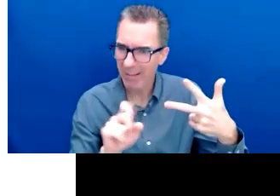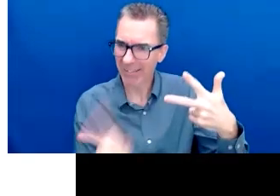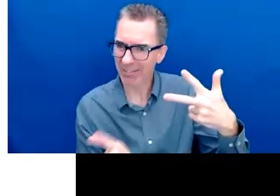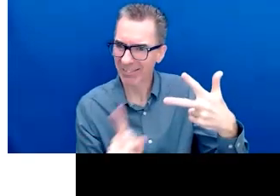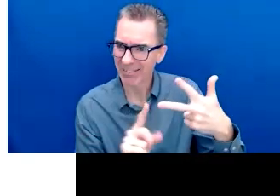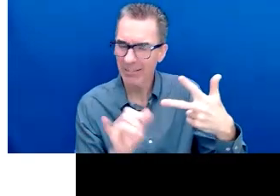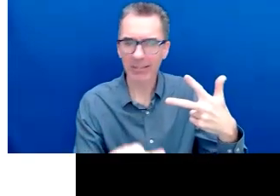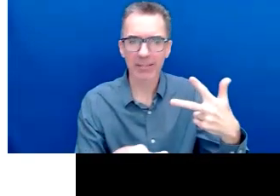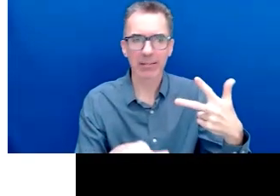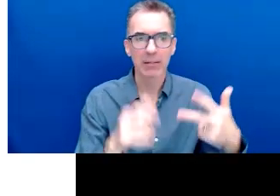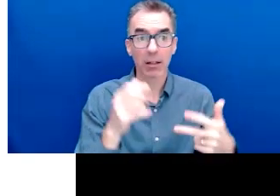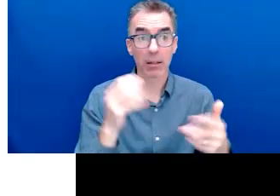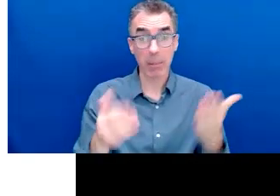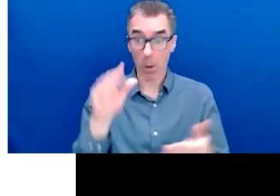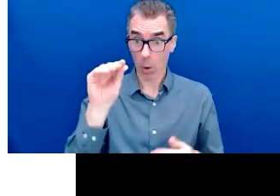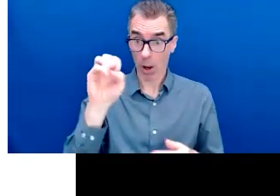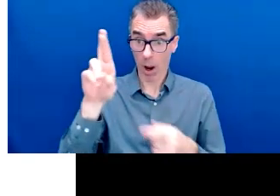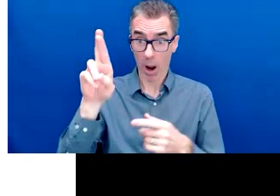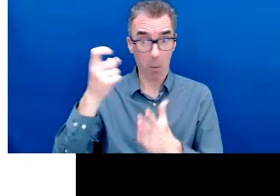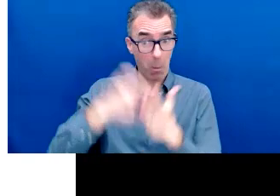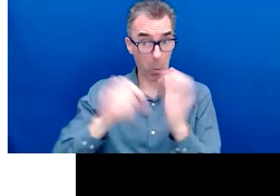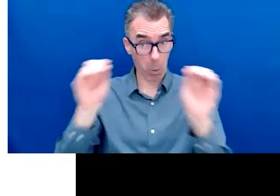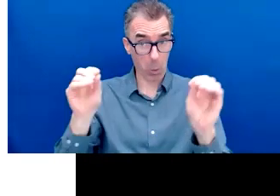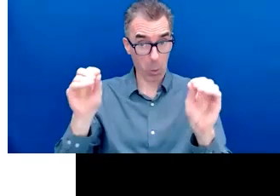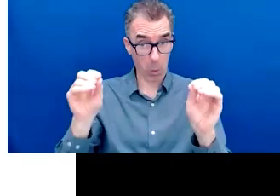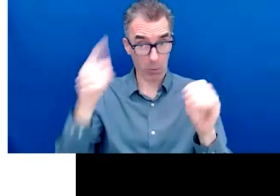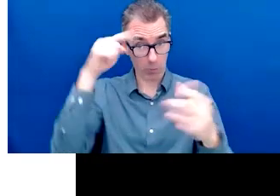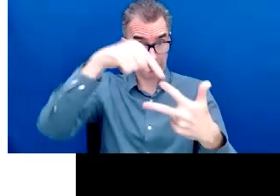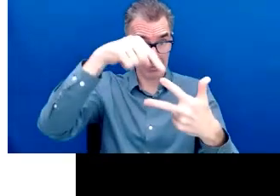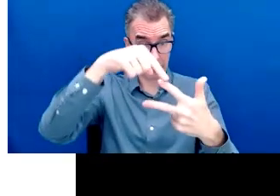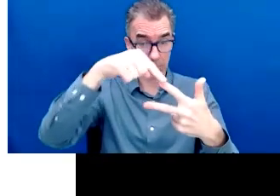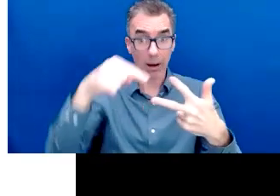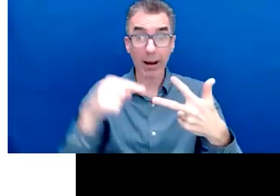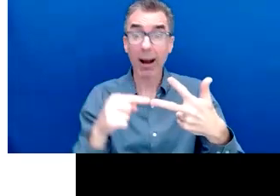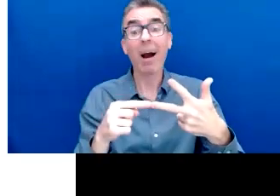Zero cost for instructional supplies, but there could be some other kind of, cost.